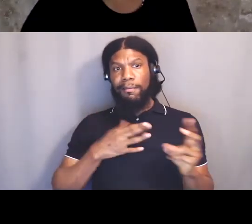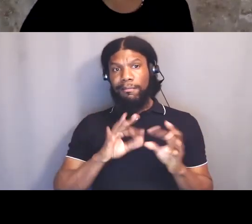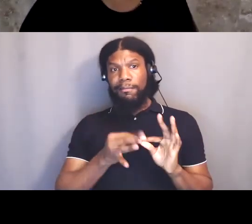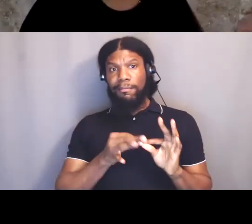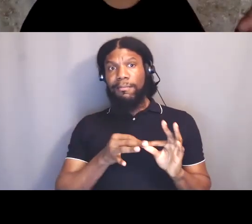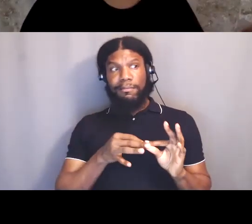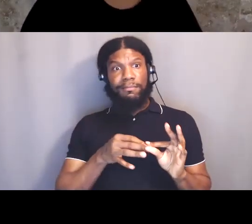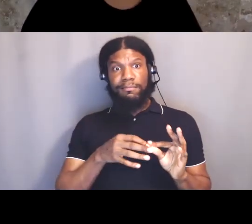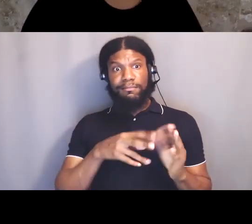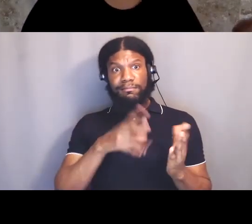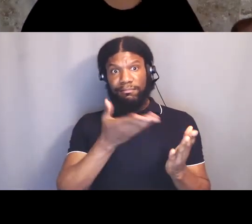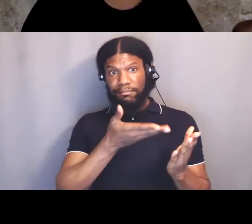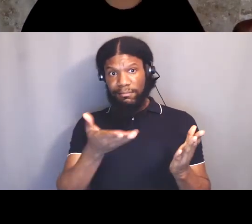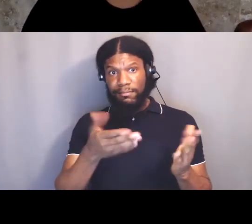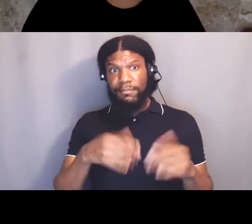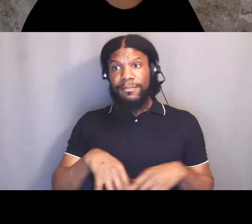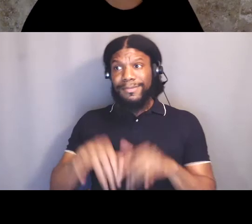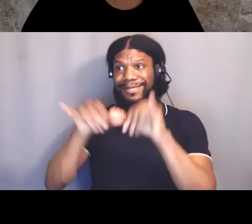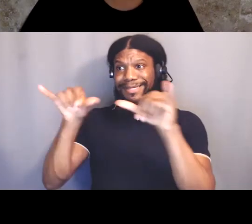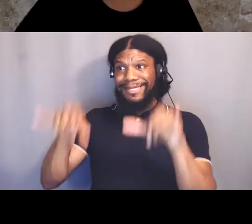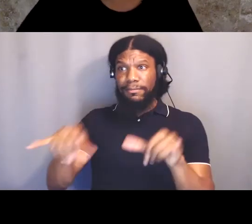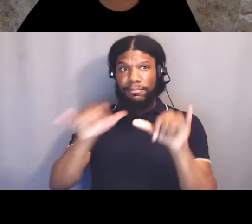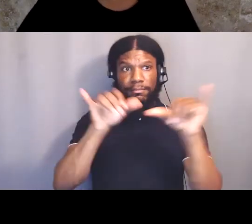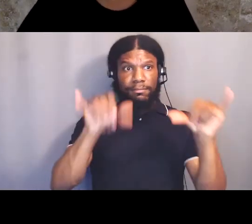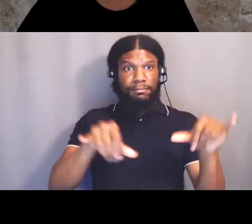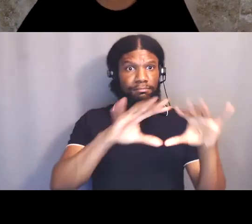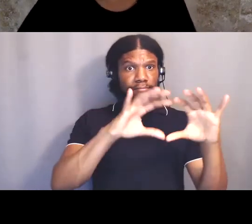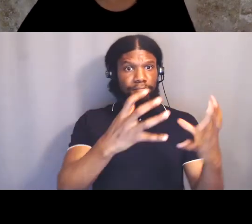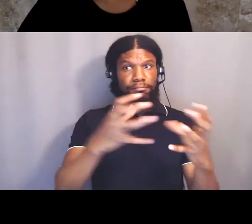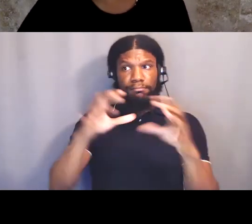Is that these systems are meant to steal our lives.